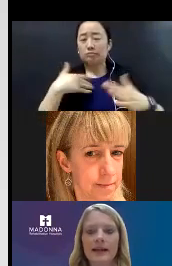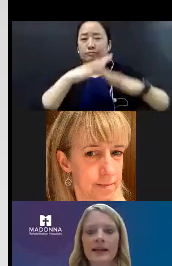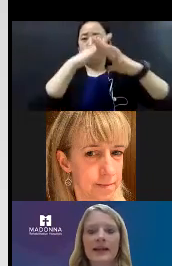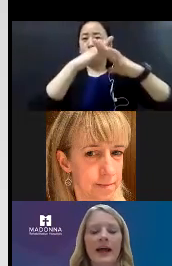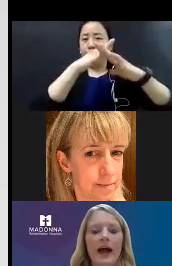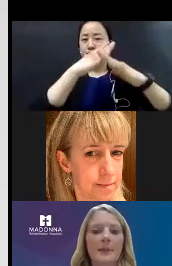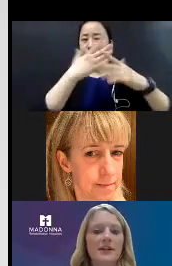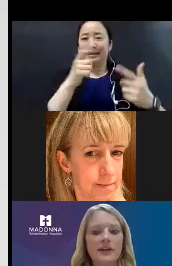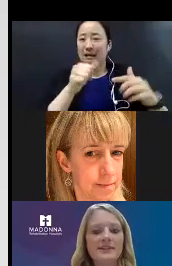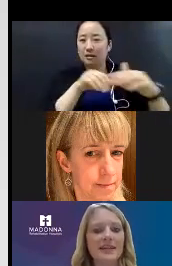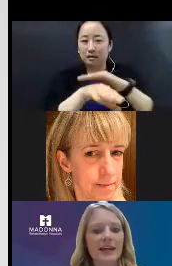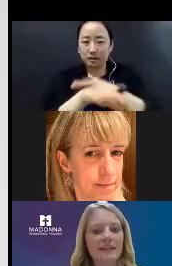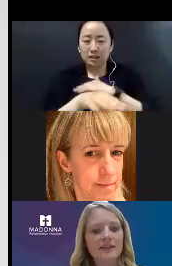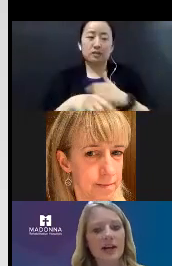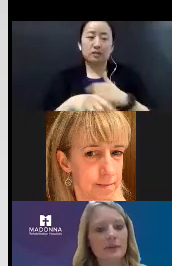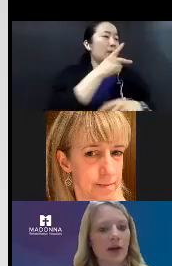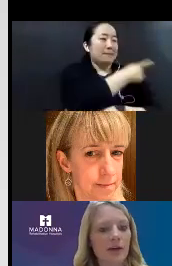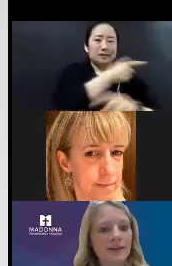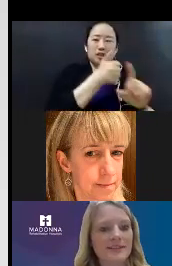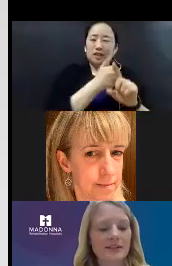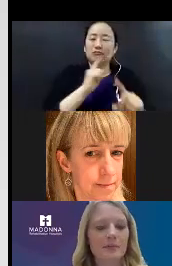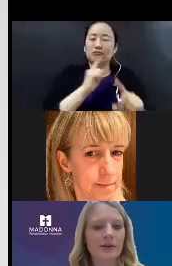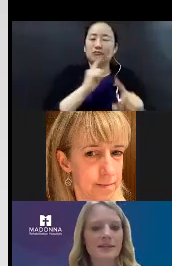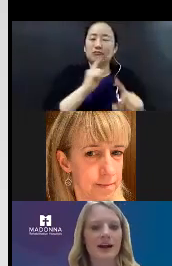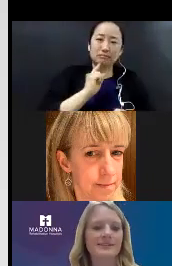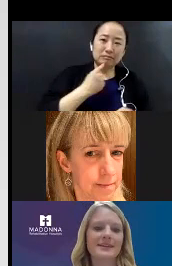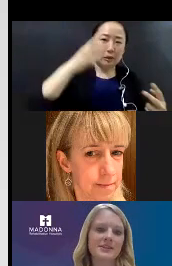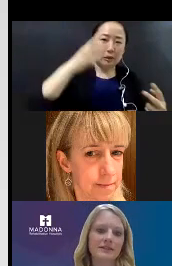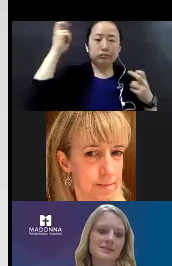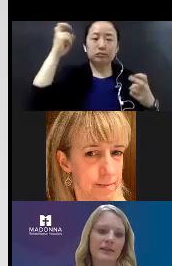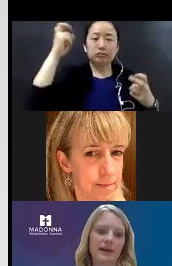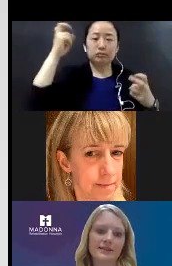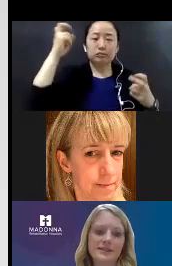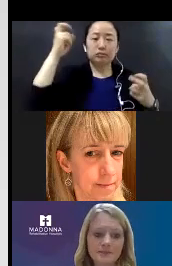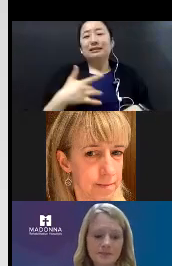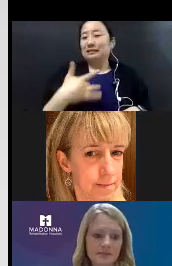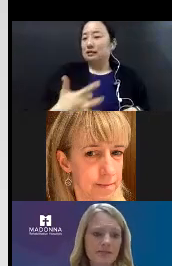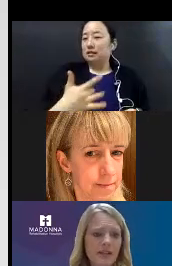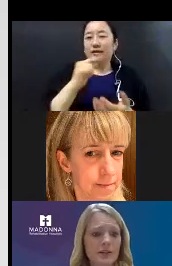IN THE CHART BELOW THERE ARE PROS AND CONS TO EACH OF THE METHODS.